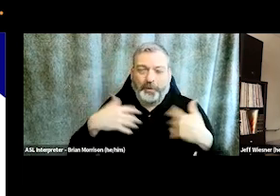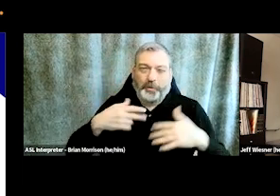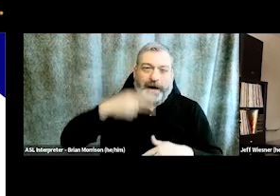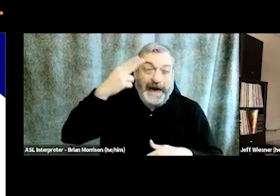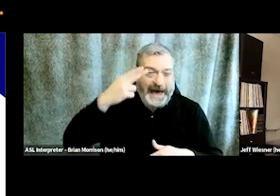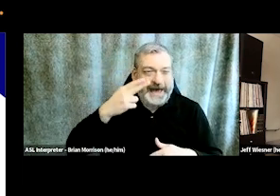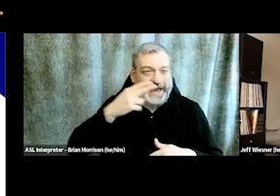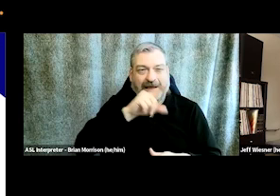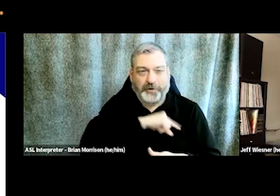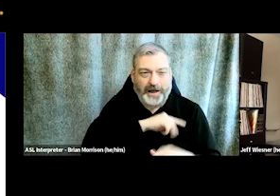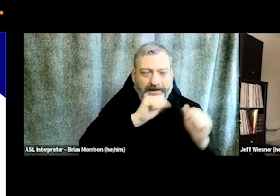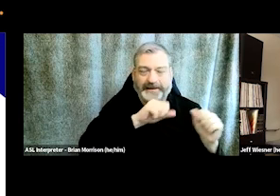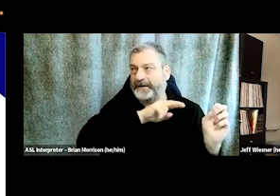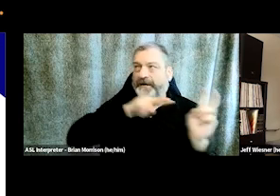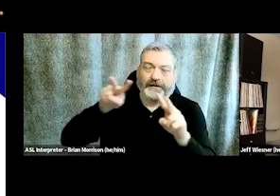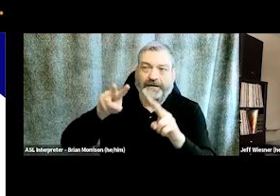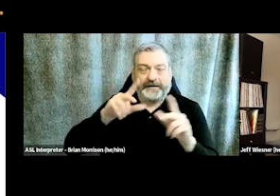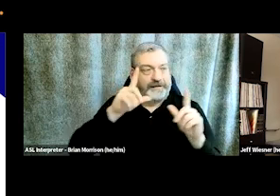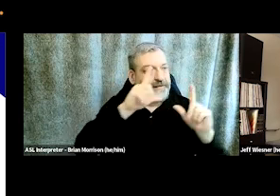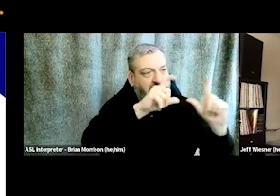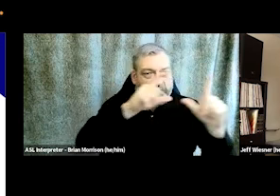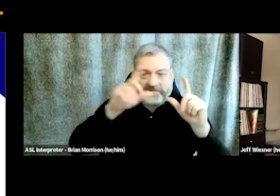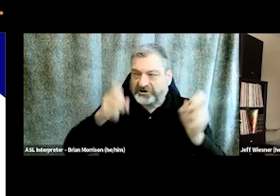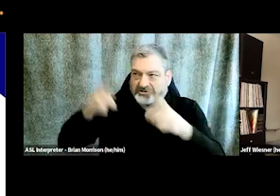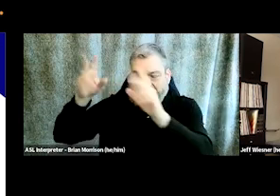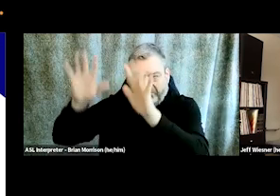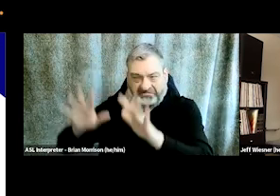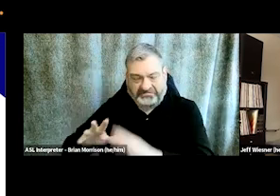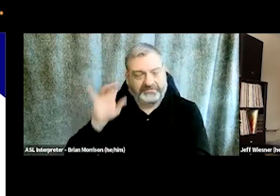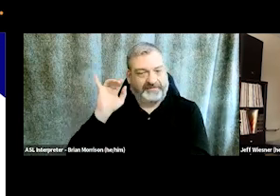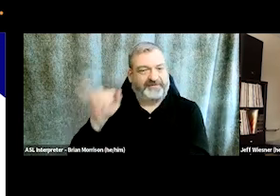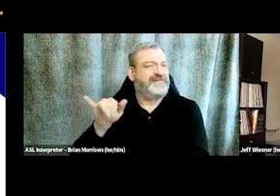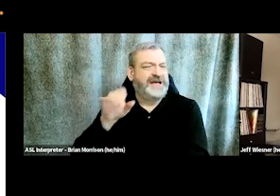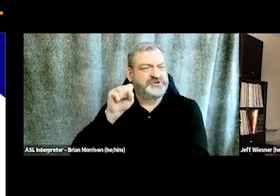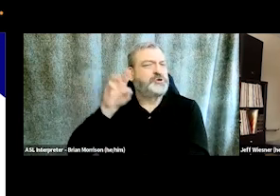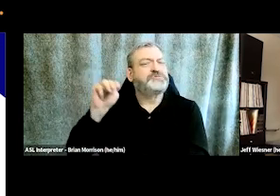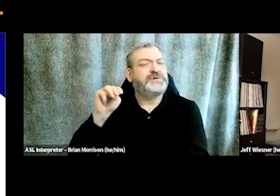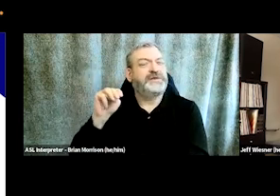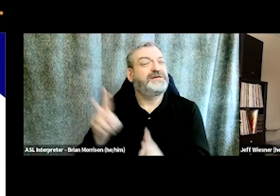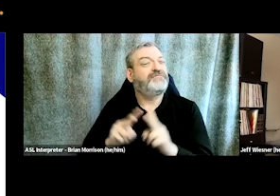and we have a general understanding of how social media platforms work. And so what happens is it ends up getting